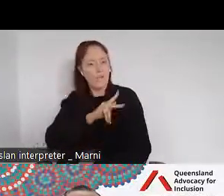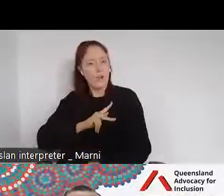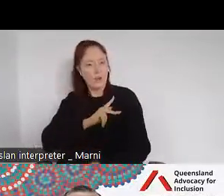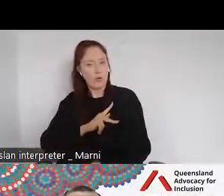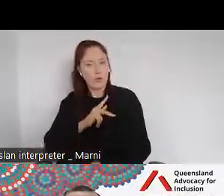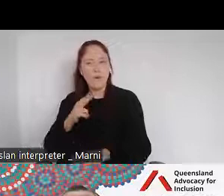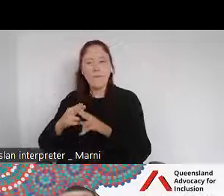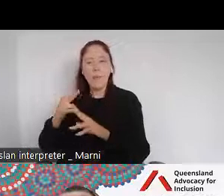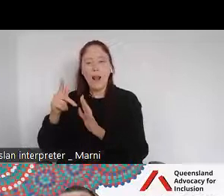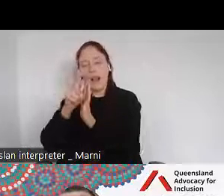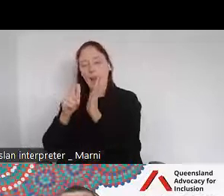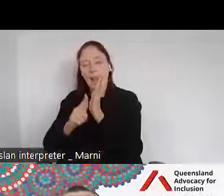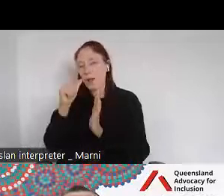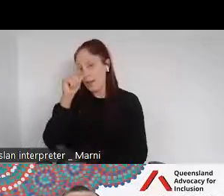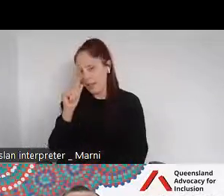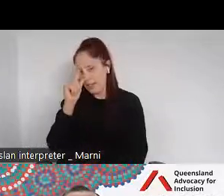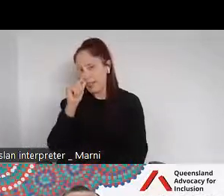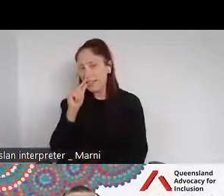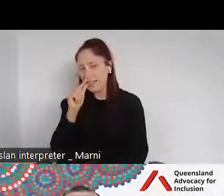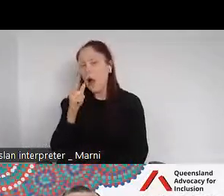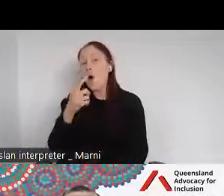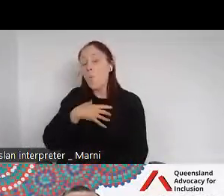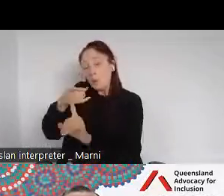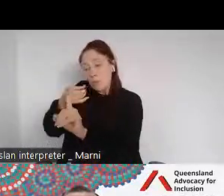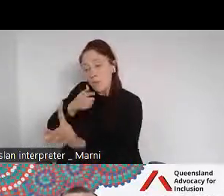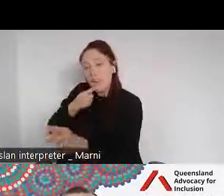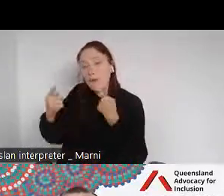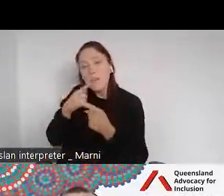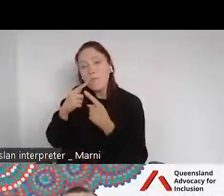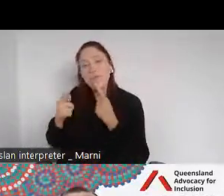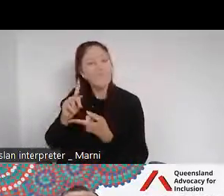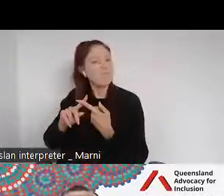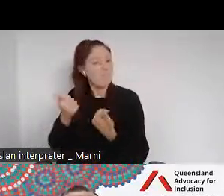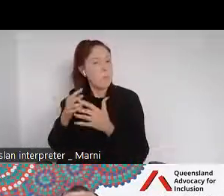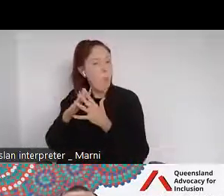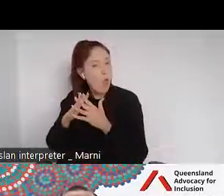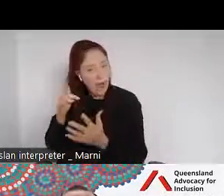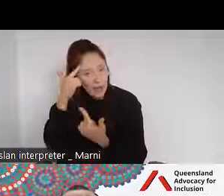more specific but provides good ideas and context around capacity. It is a handbook that Queensland